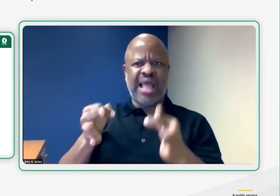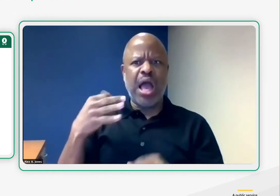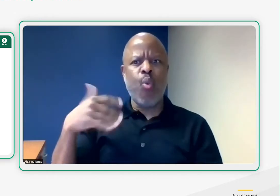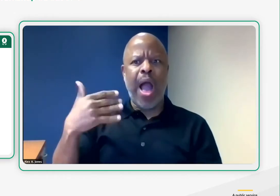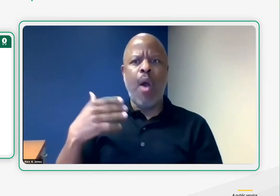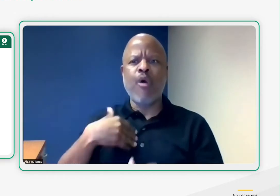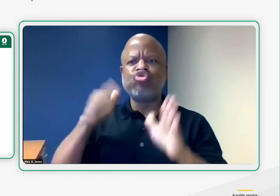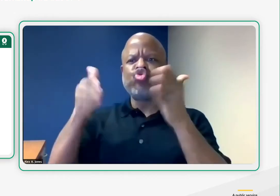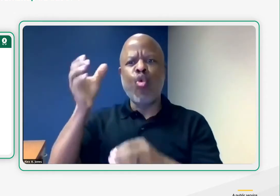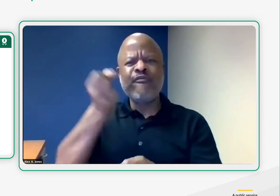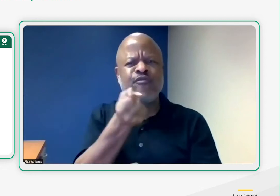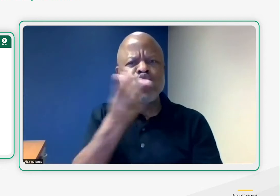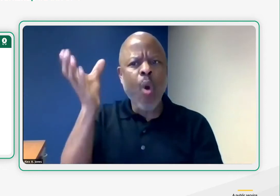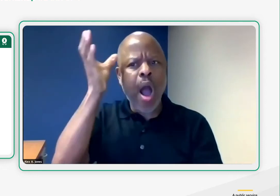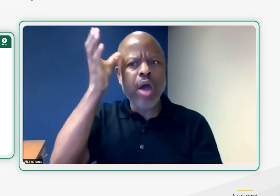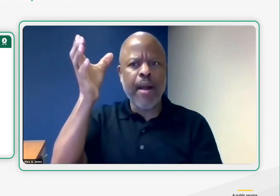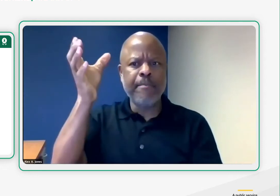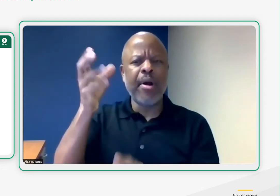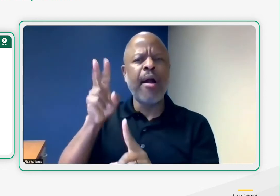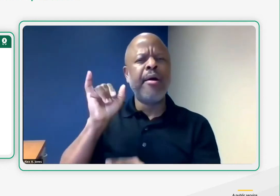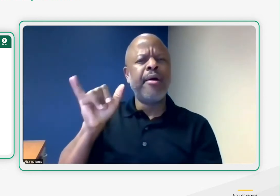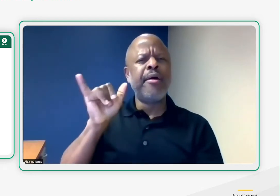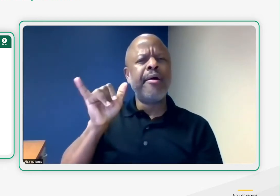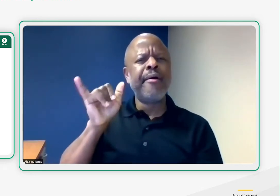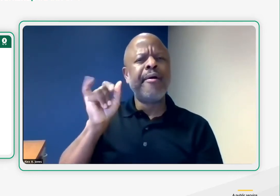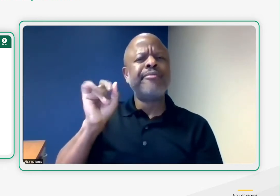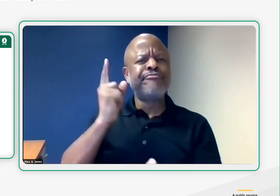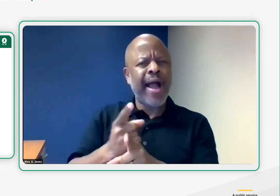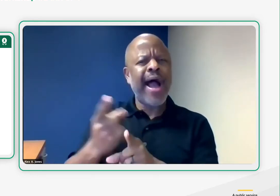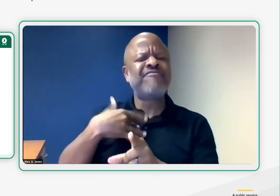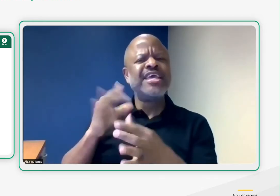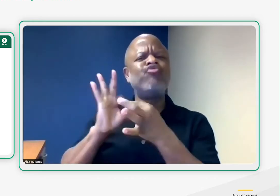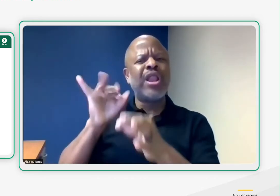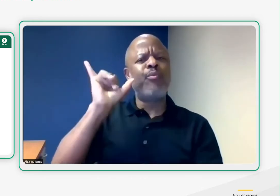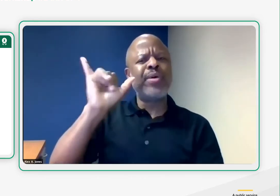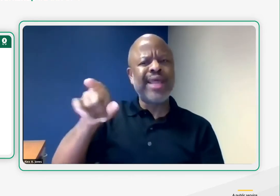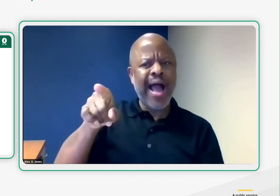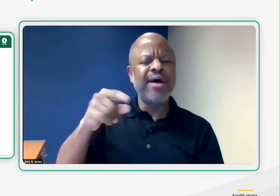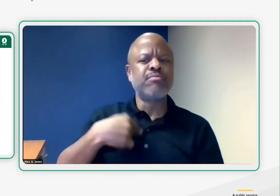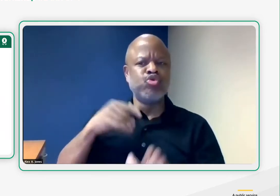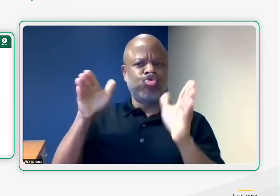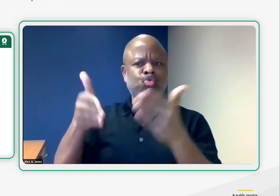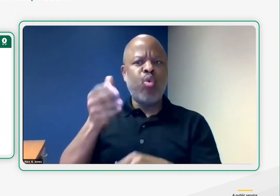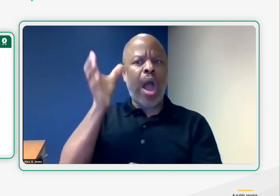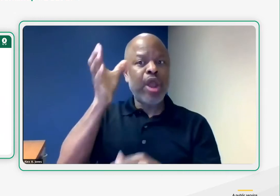before making financial decisions. And then we will be expanding on these topics as well.